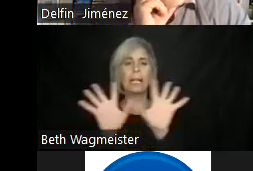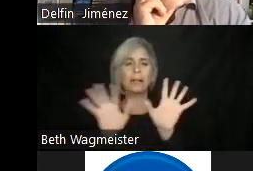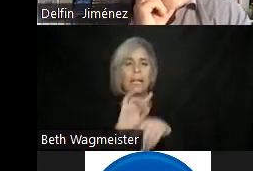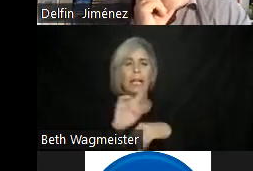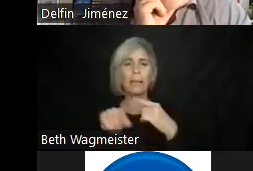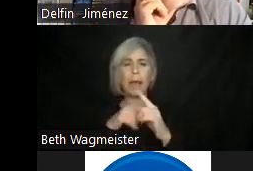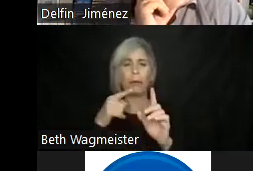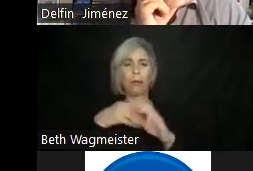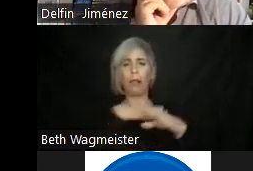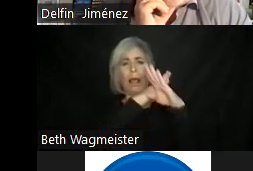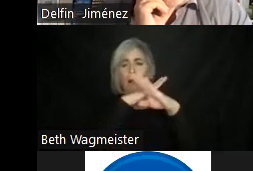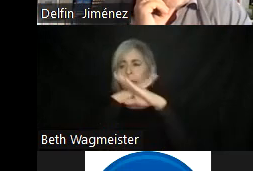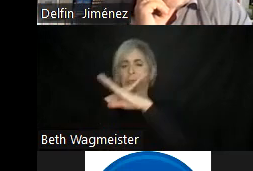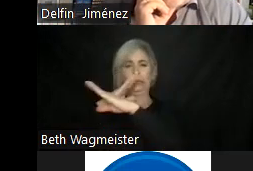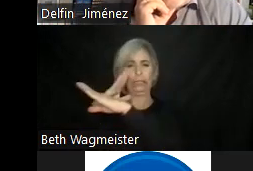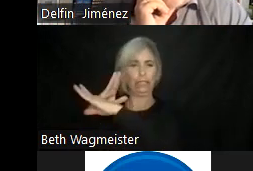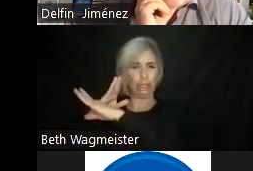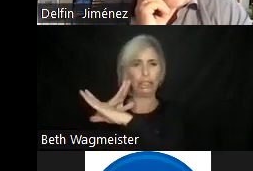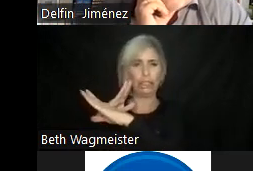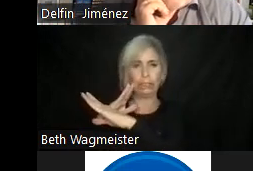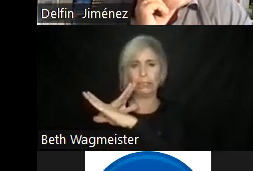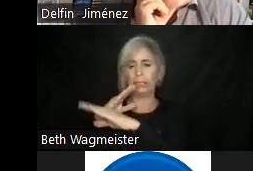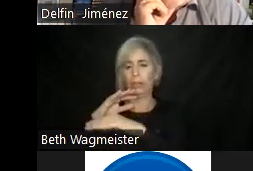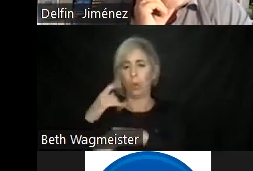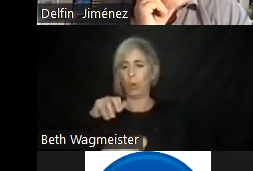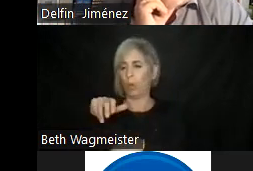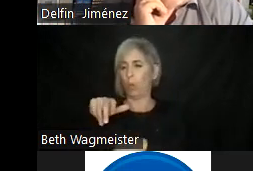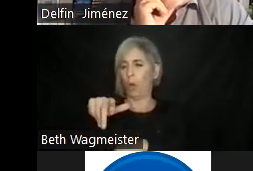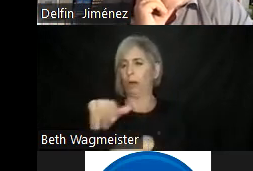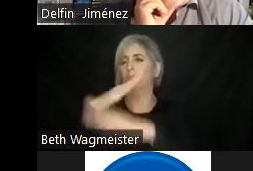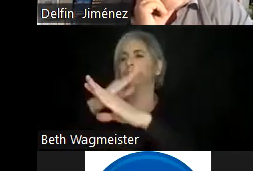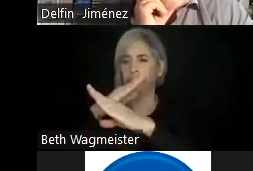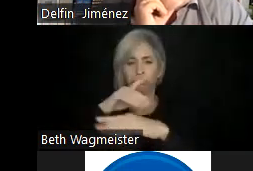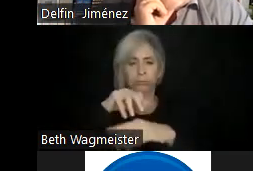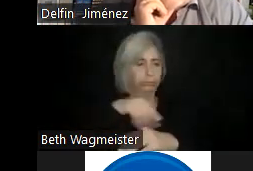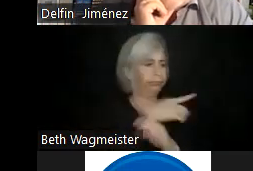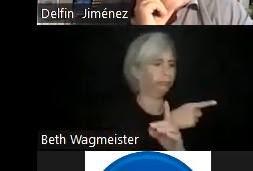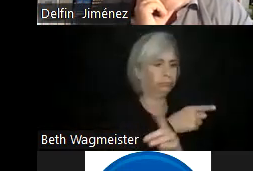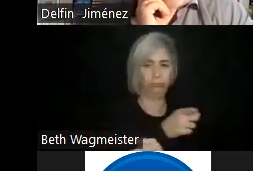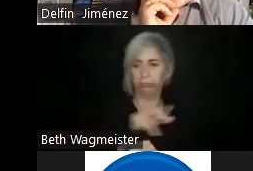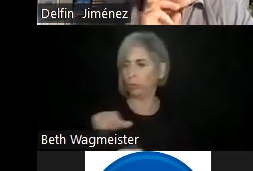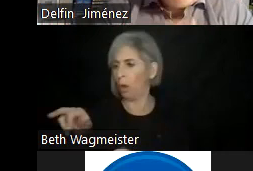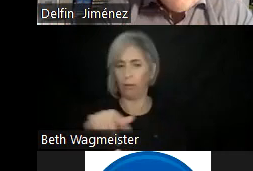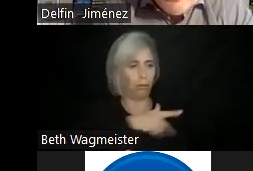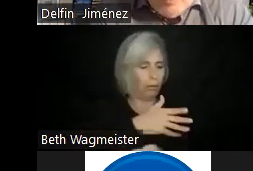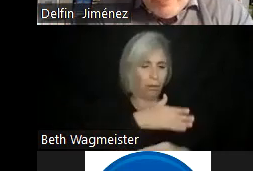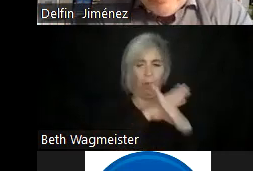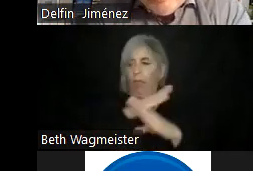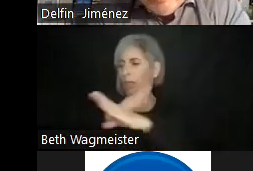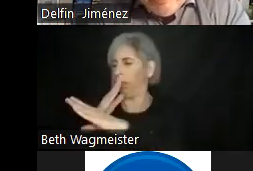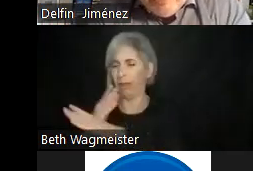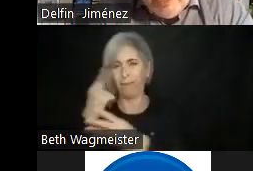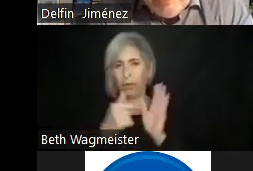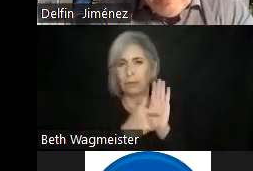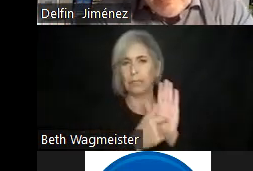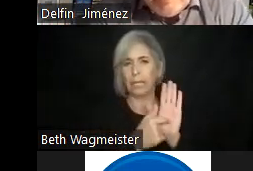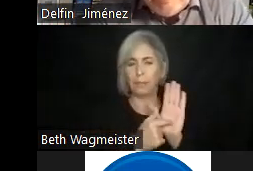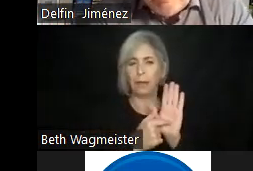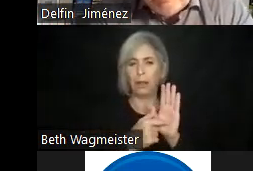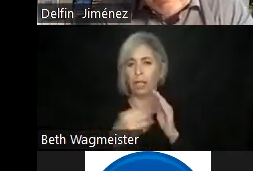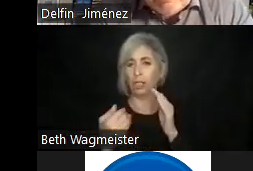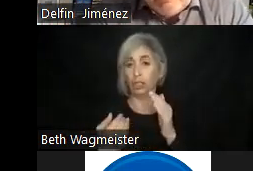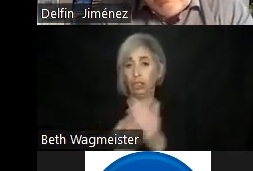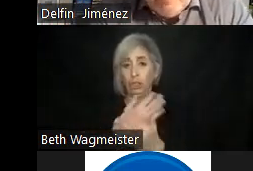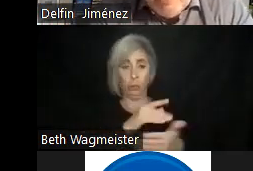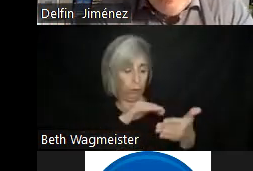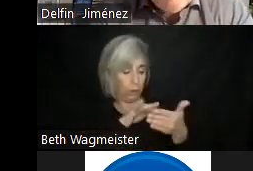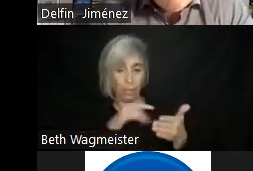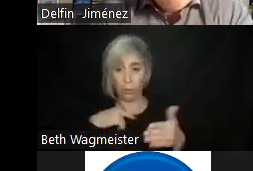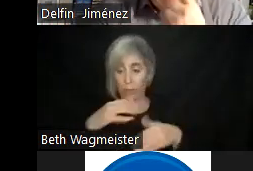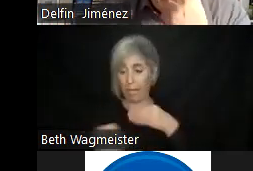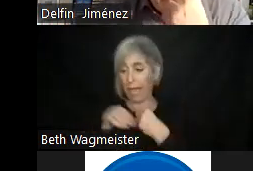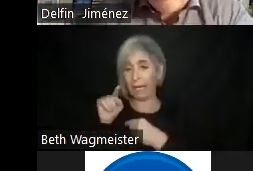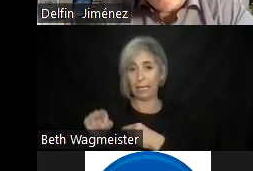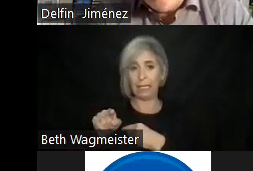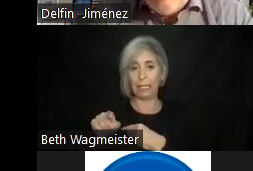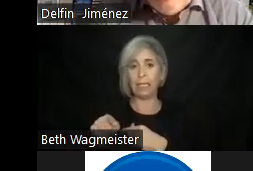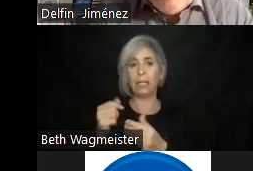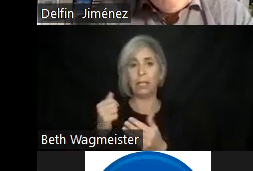in a path. Some clarifications. For instance, we added new cases, new cases have been included such